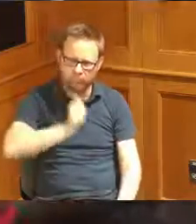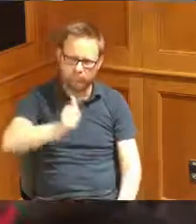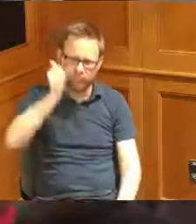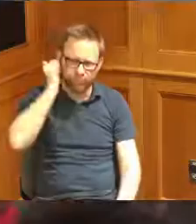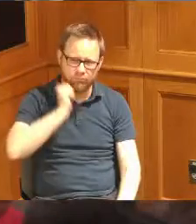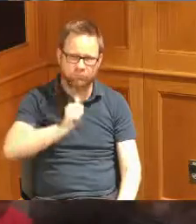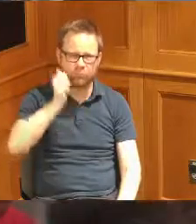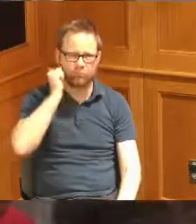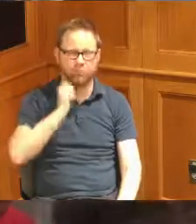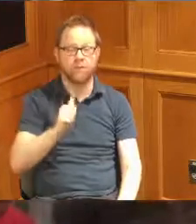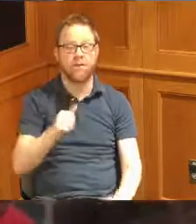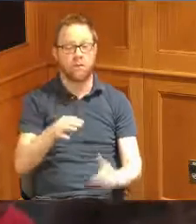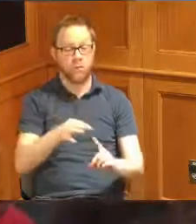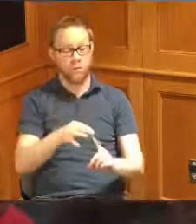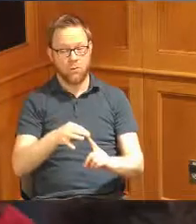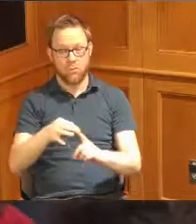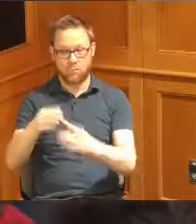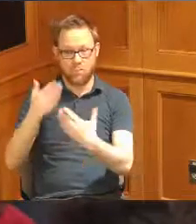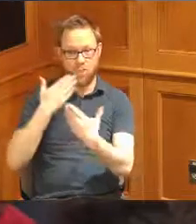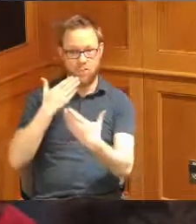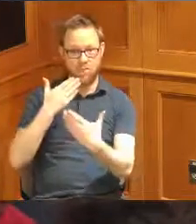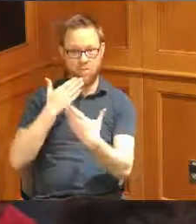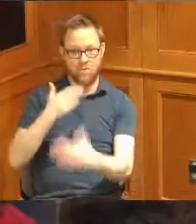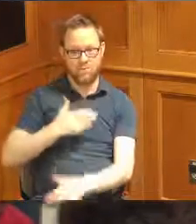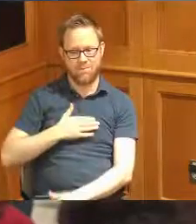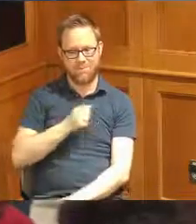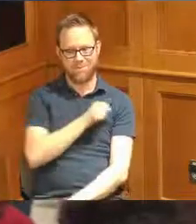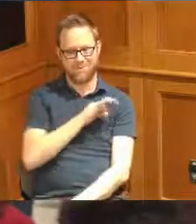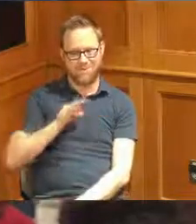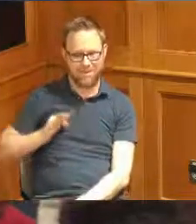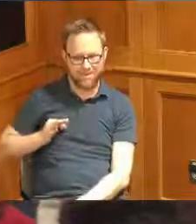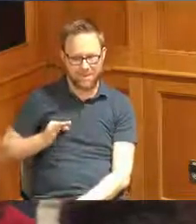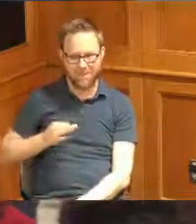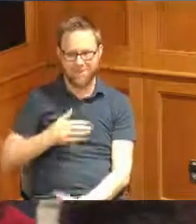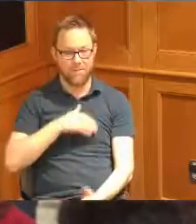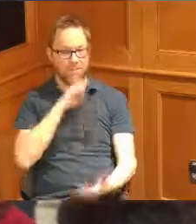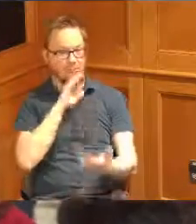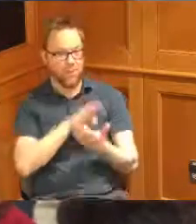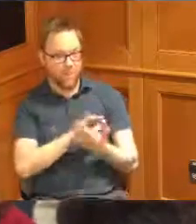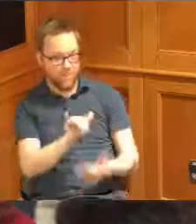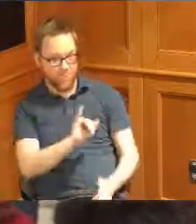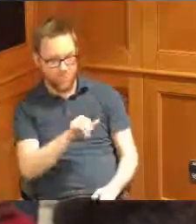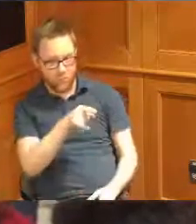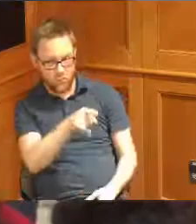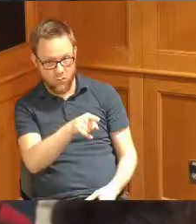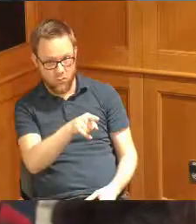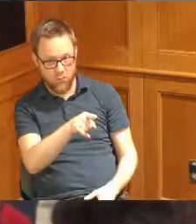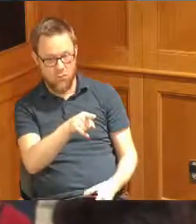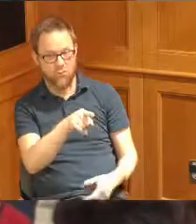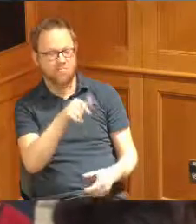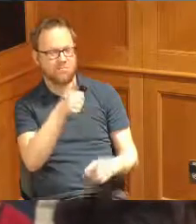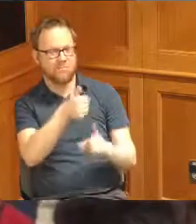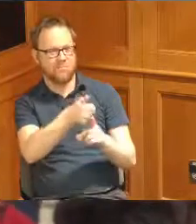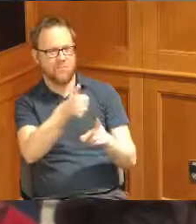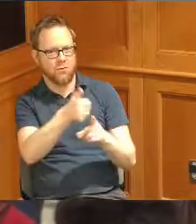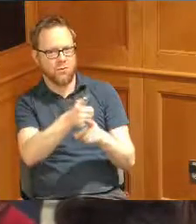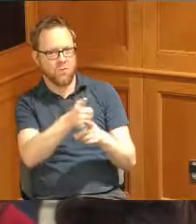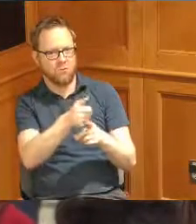to give a special thanks to my to my staff and my wife who's on my who serves as everything to our